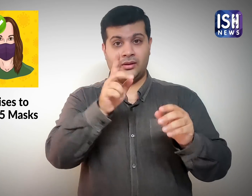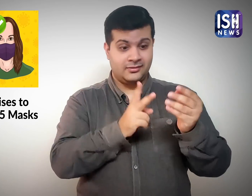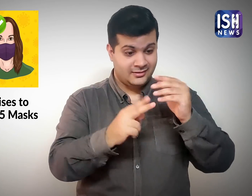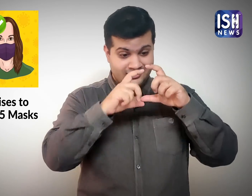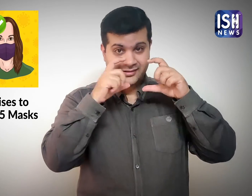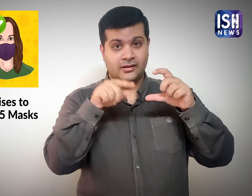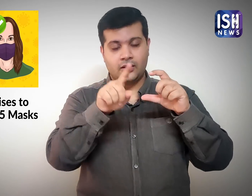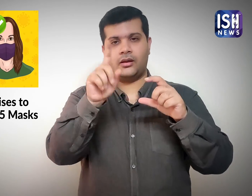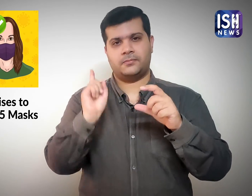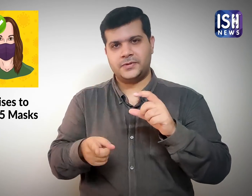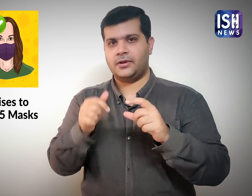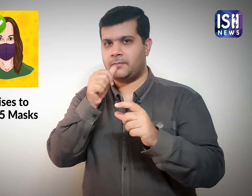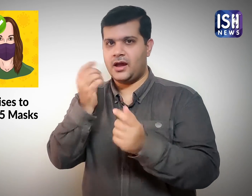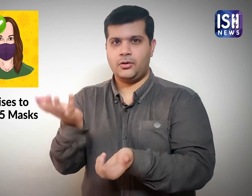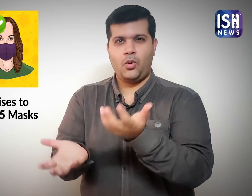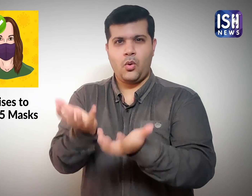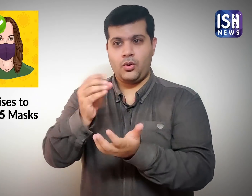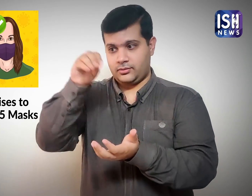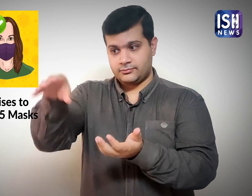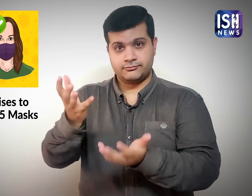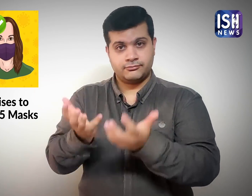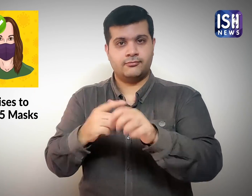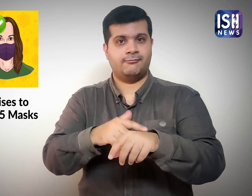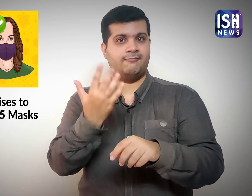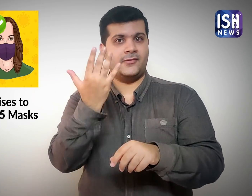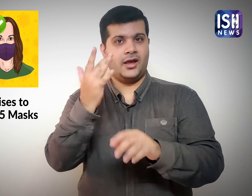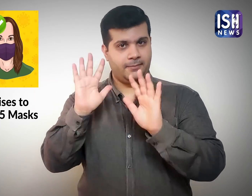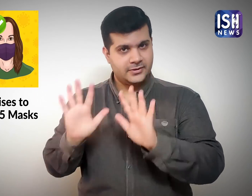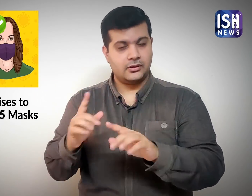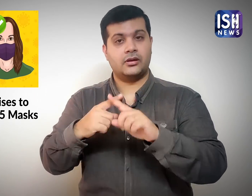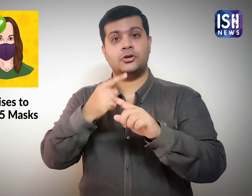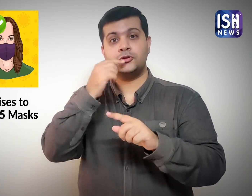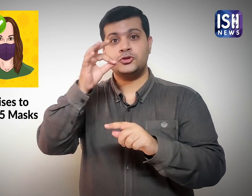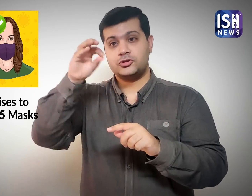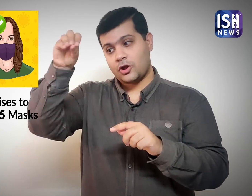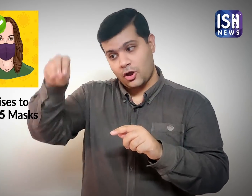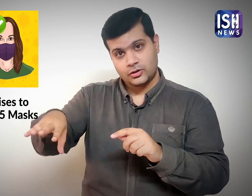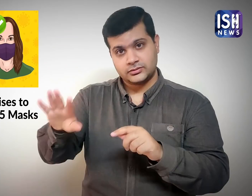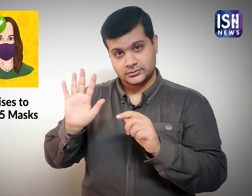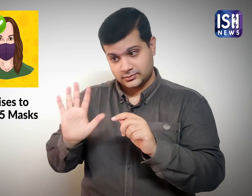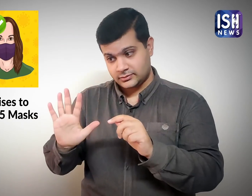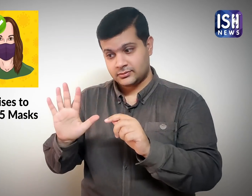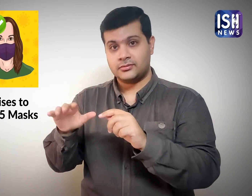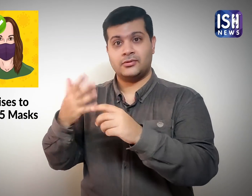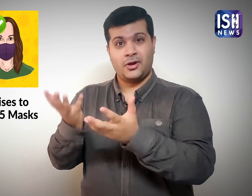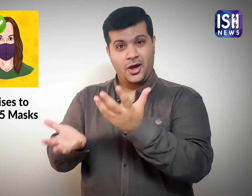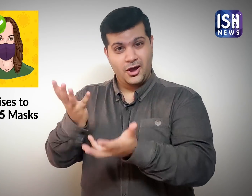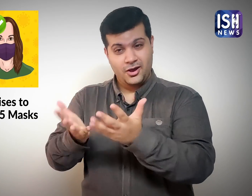but it is important that cloth is washed in salted boiling water for five minutes